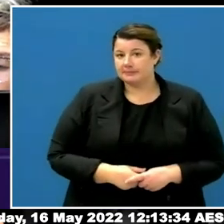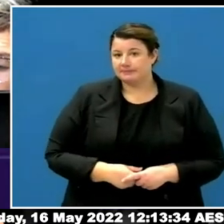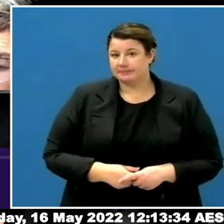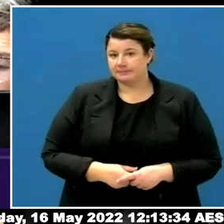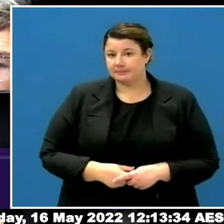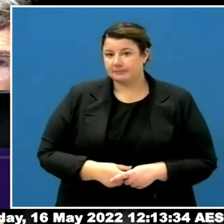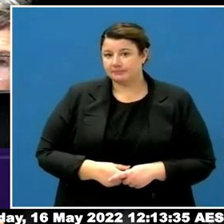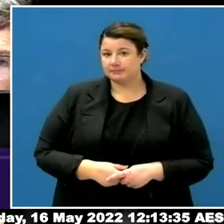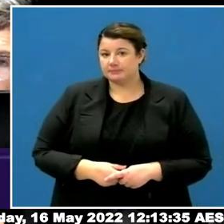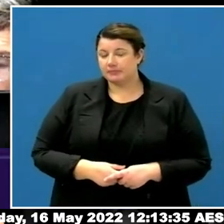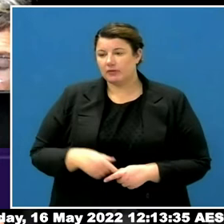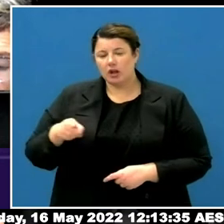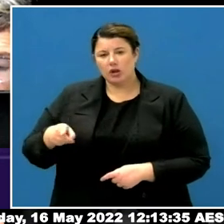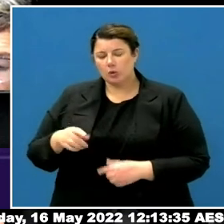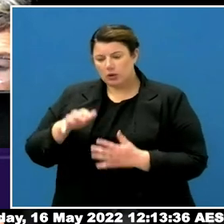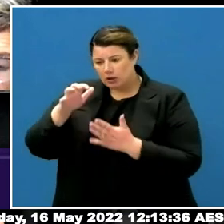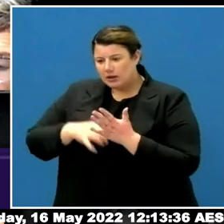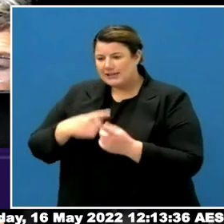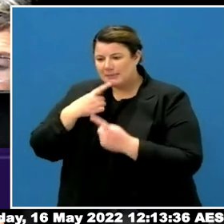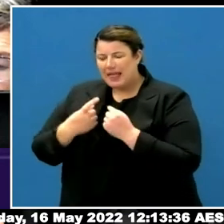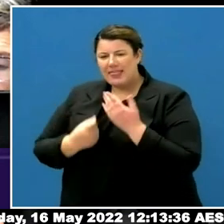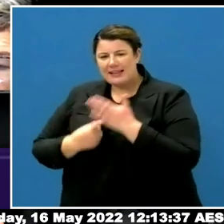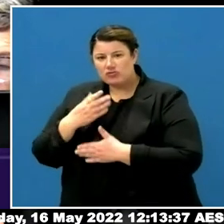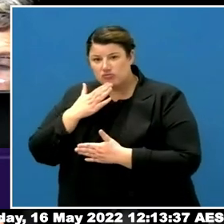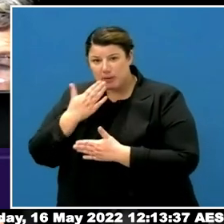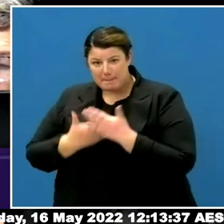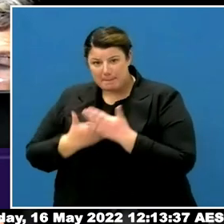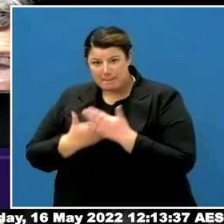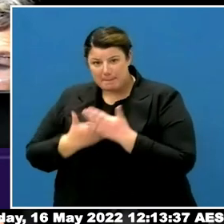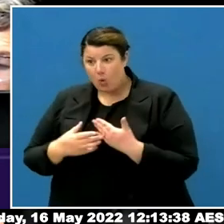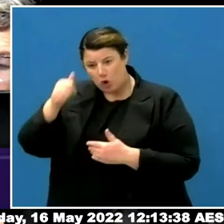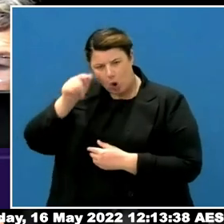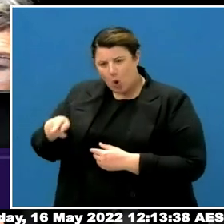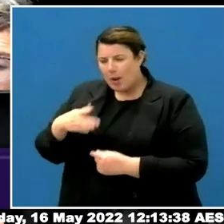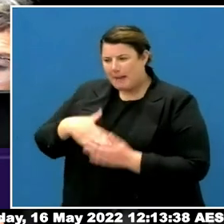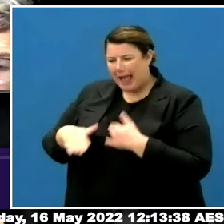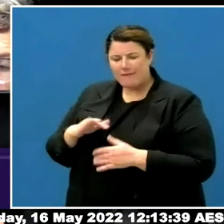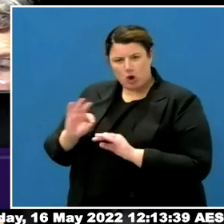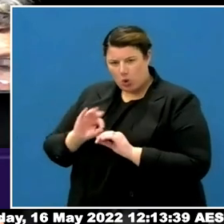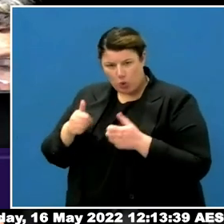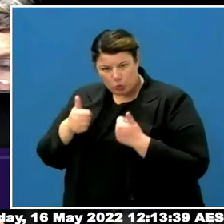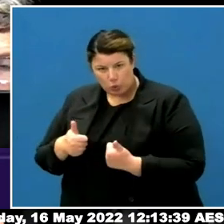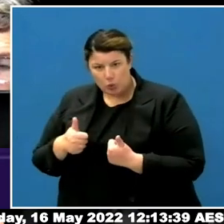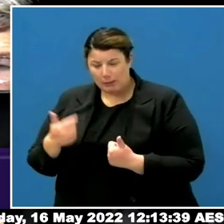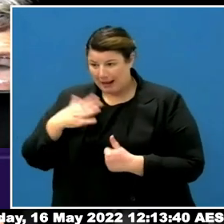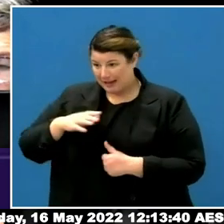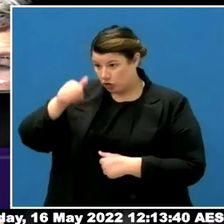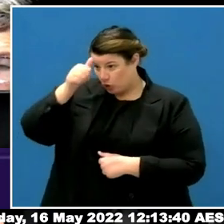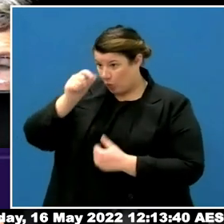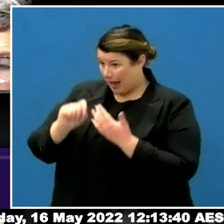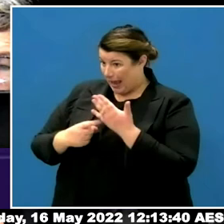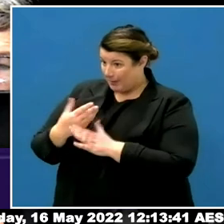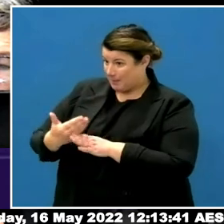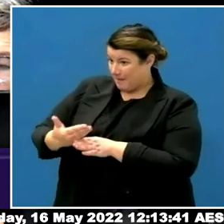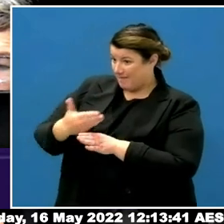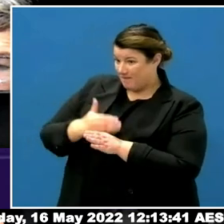You say you don't condone his behaviour, "But I need to know what happened before his meltdown in order to change and improve his behaviour".